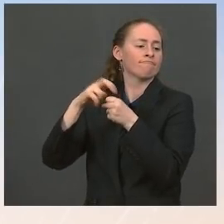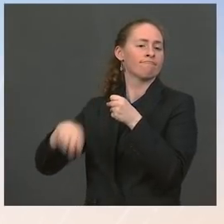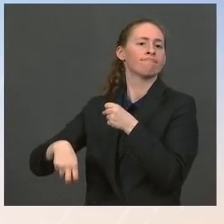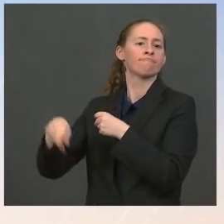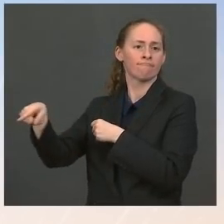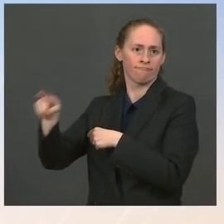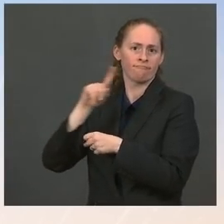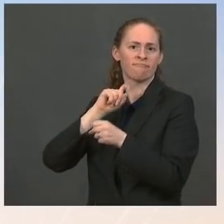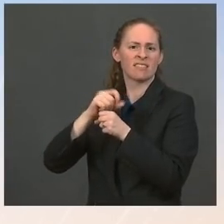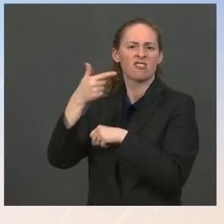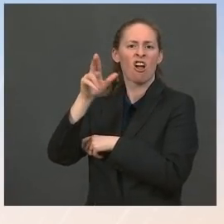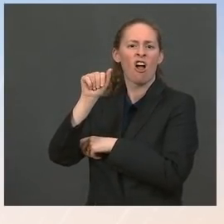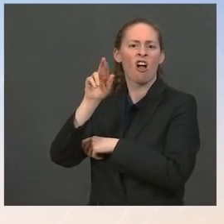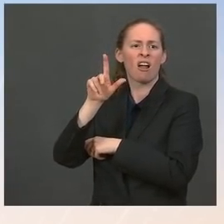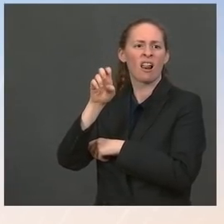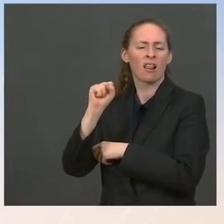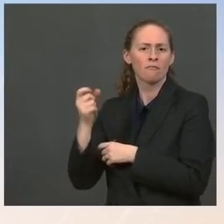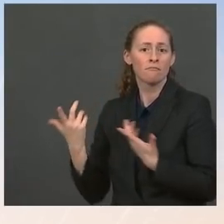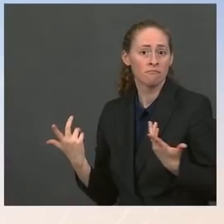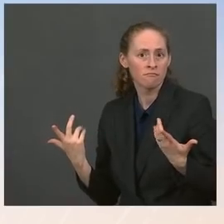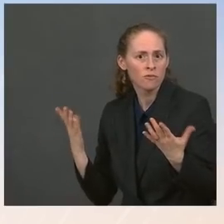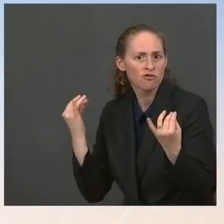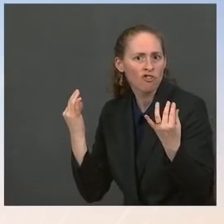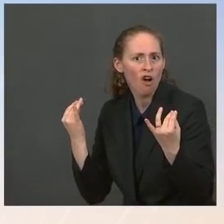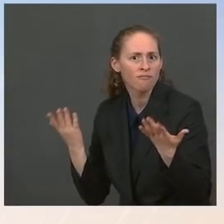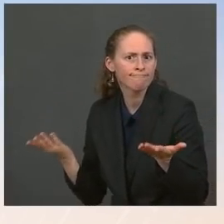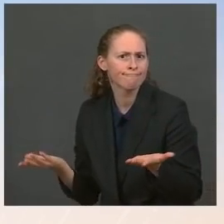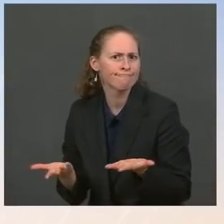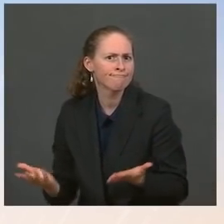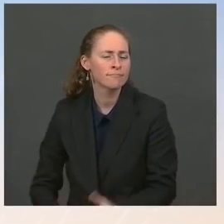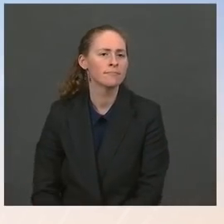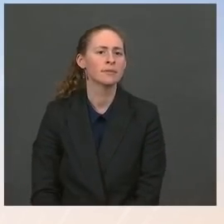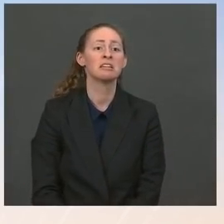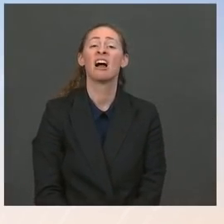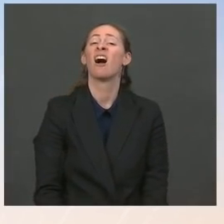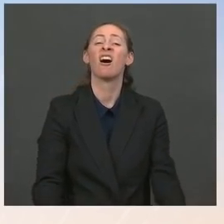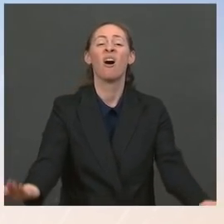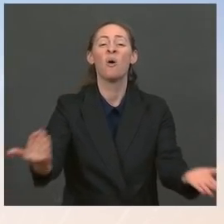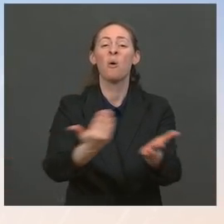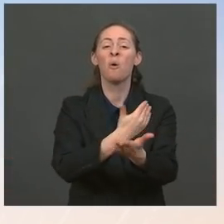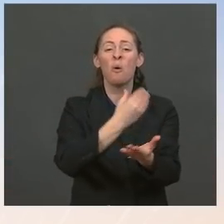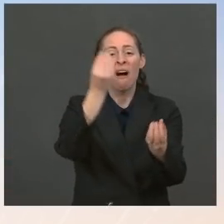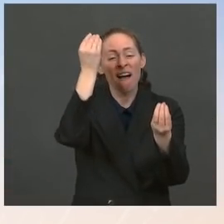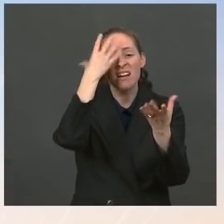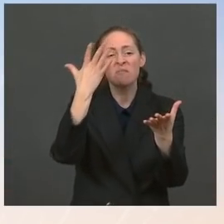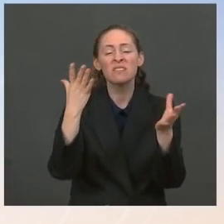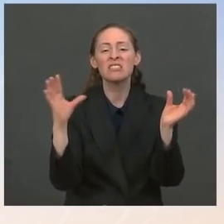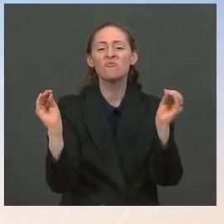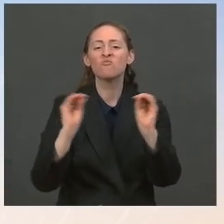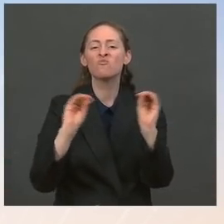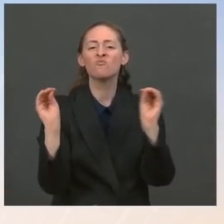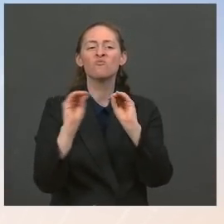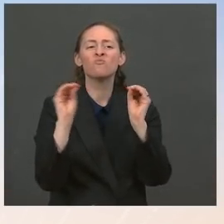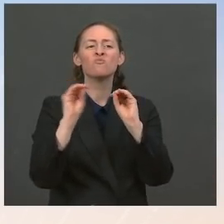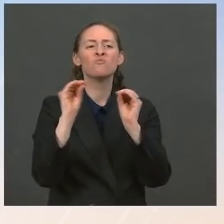to the Governor Quarles's reaction? Ms. Jean-Pierre: So, yeah, I don't have anything on that for you. But this obviously just happened a couple of hours ago.